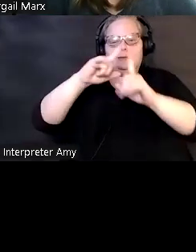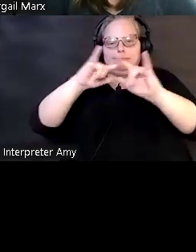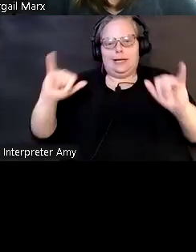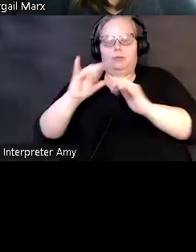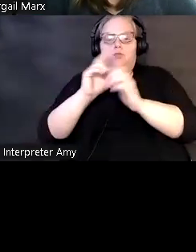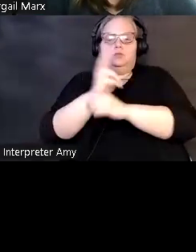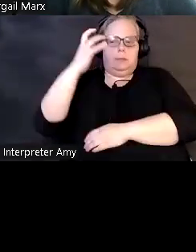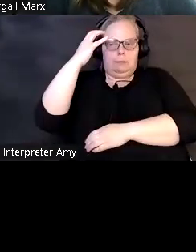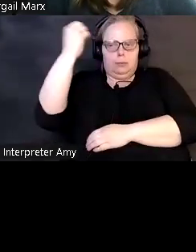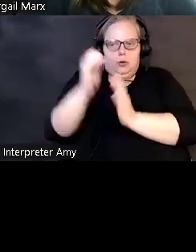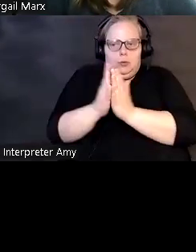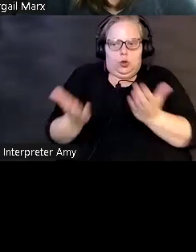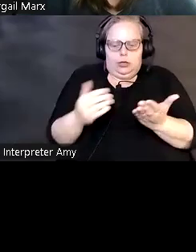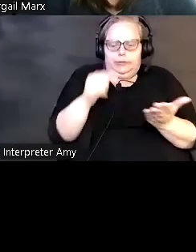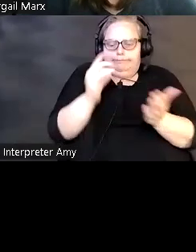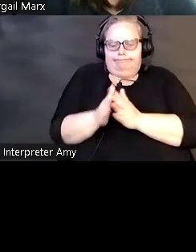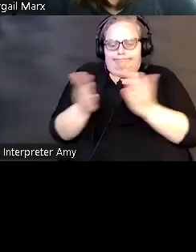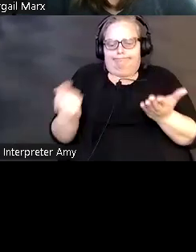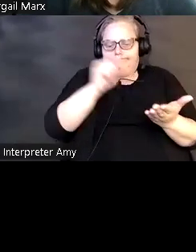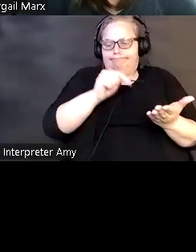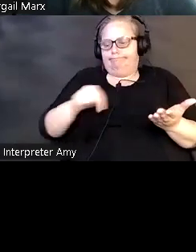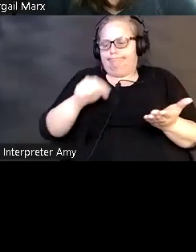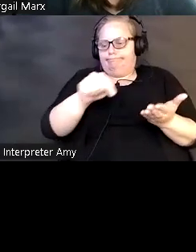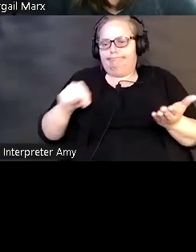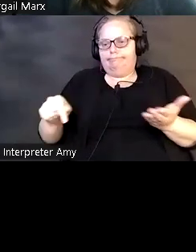help that individual communicate. And I love this image in the upper